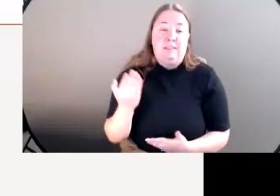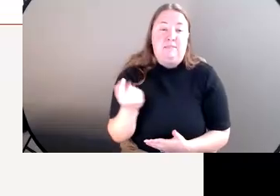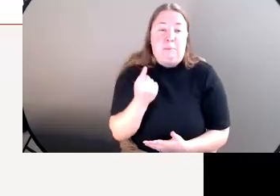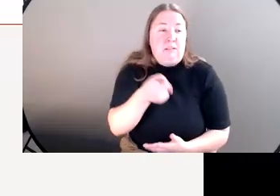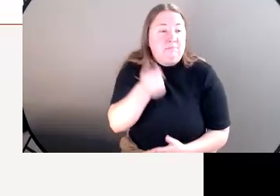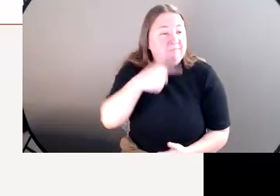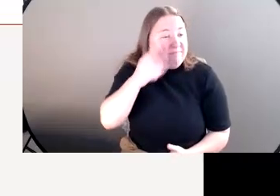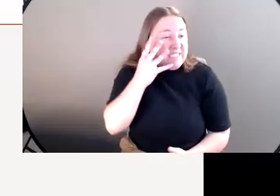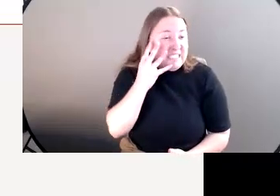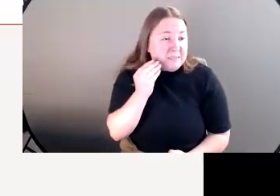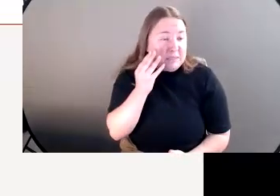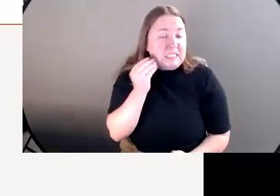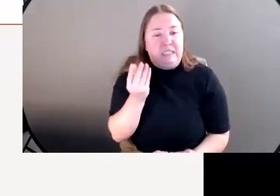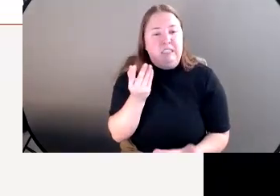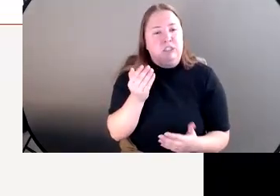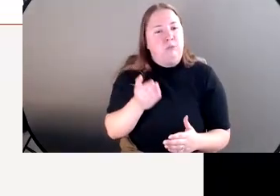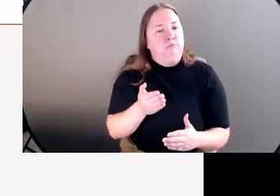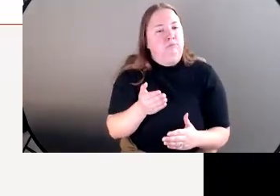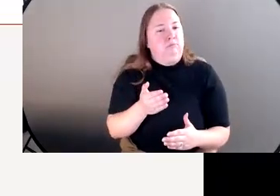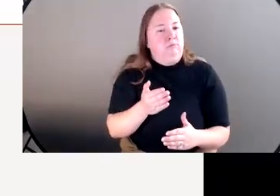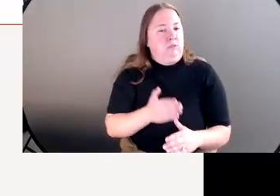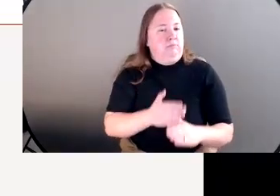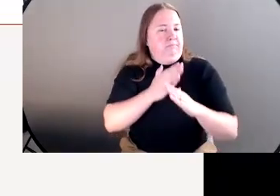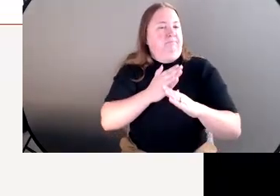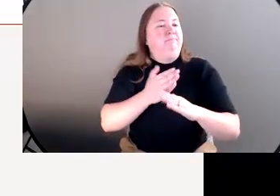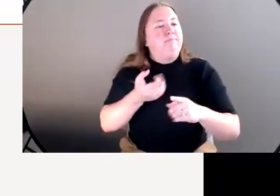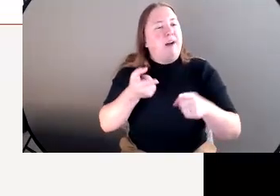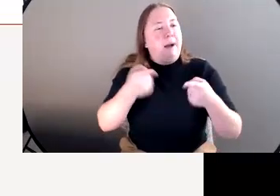And so, to prevent it from happening when you copy your courses from